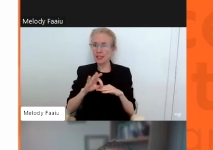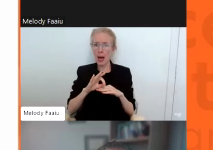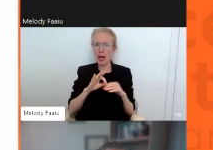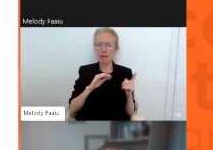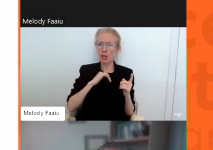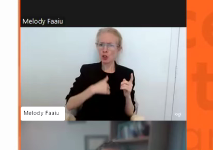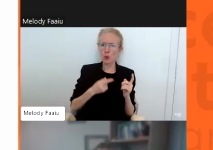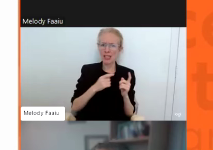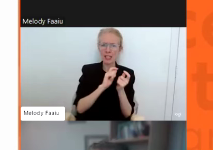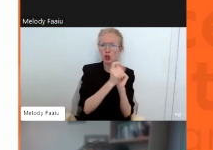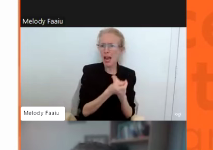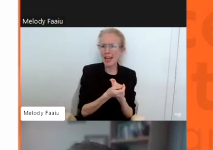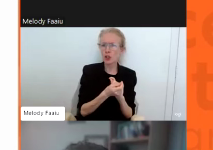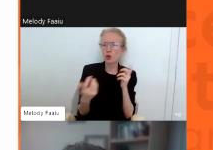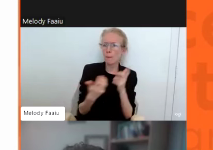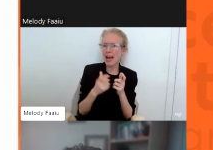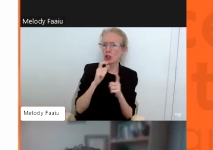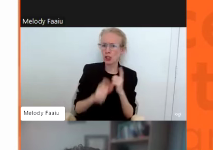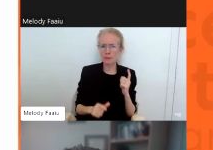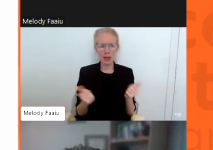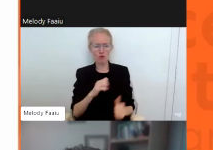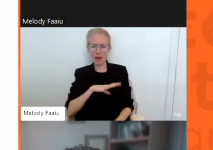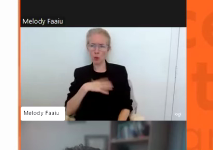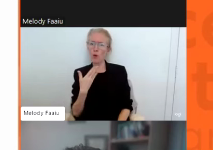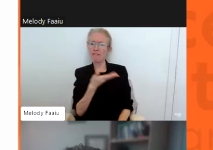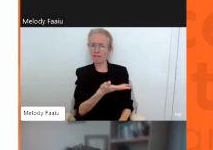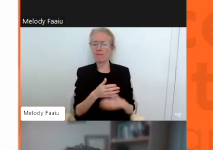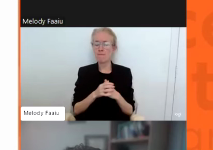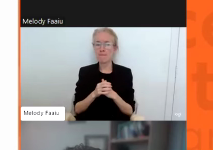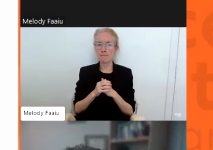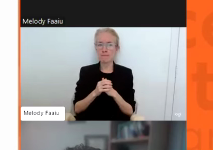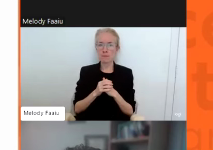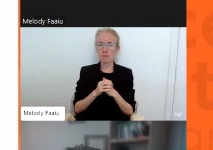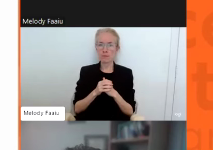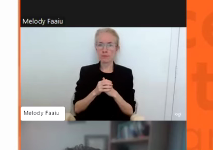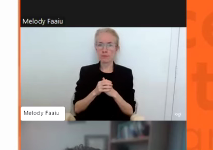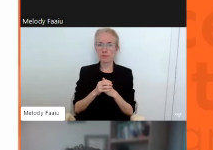In other words looking beyond the needs of a stereotypical average